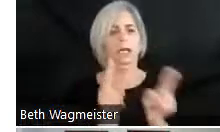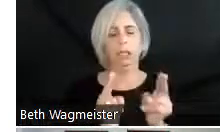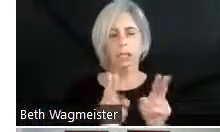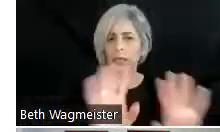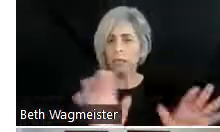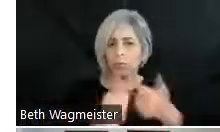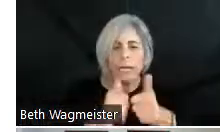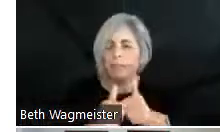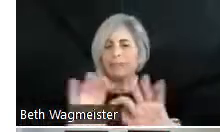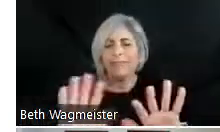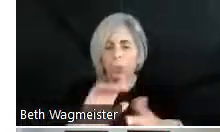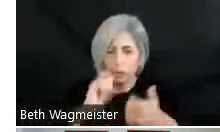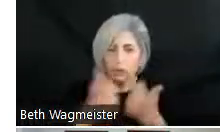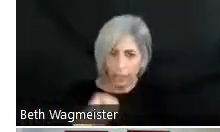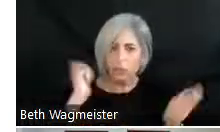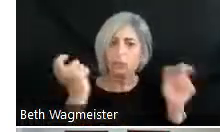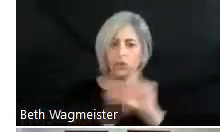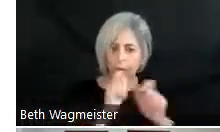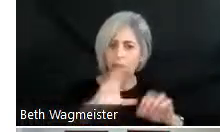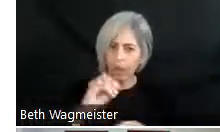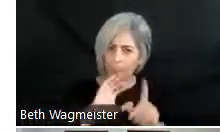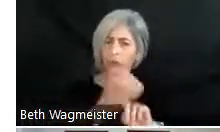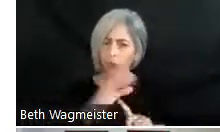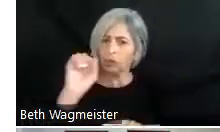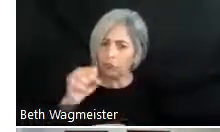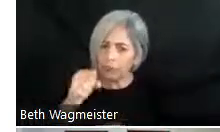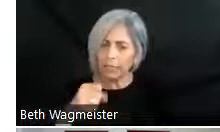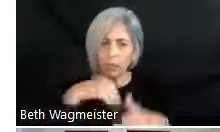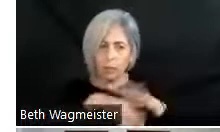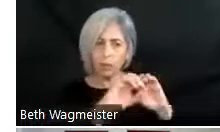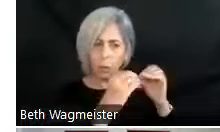trying to change company culture as we go into these organizations where we help out